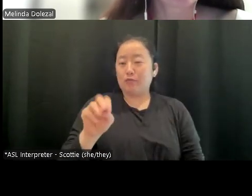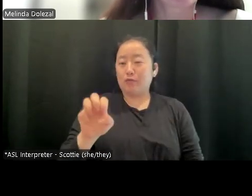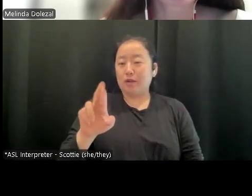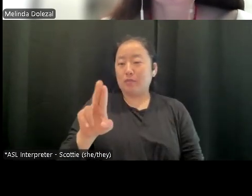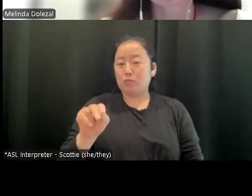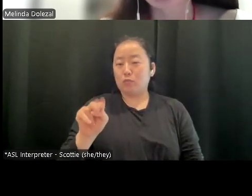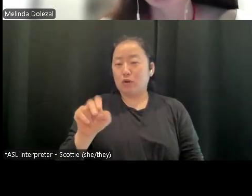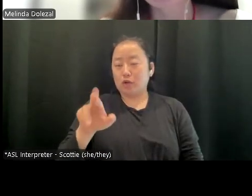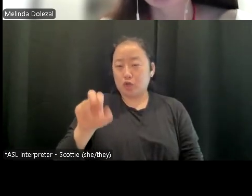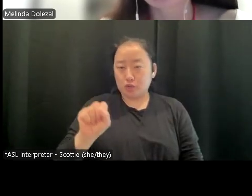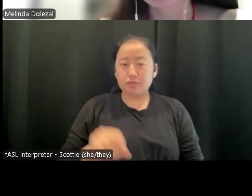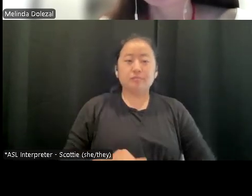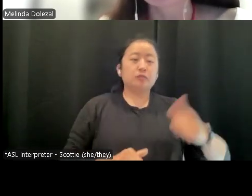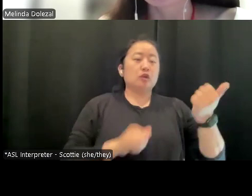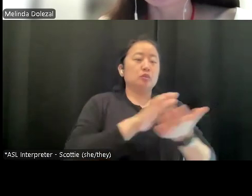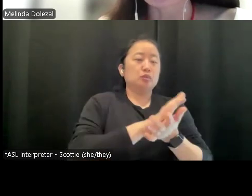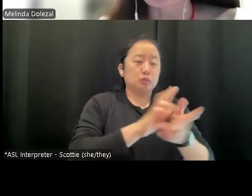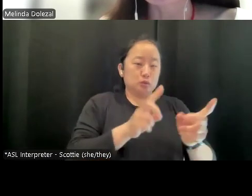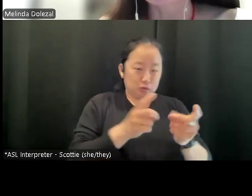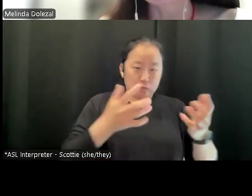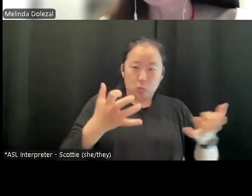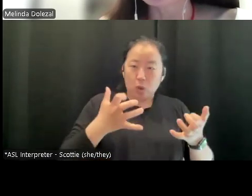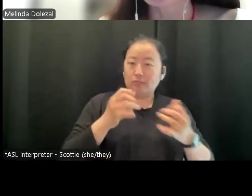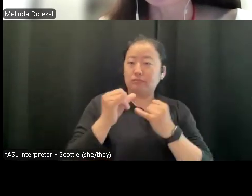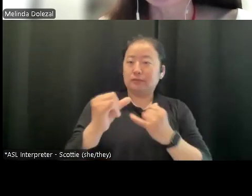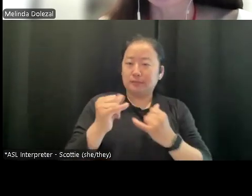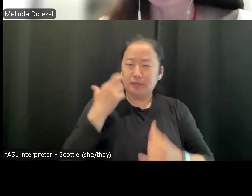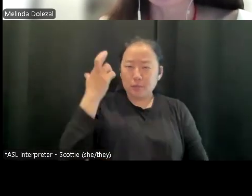of this inclusive activity. And I believe there's a short video on the right.